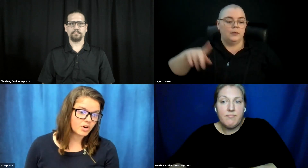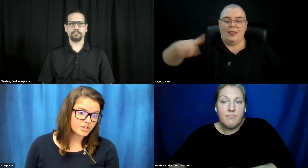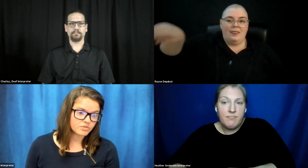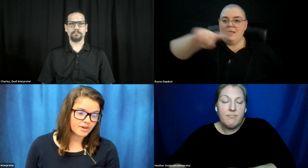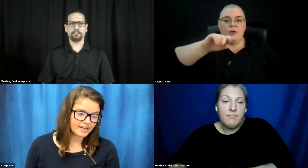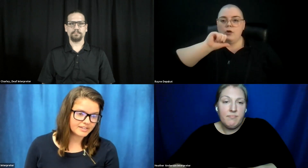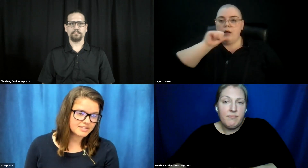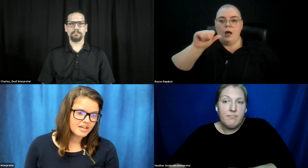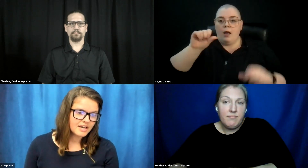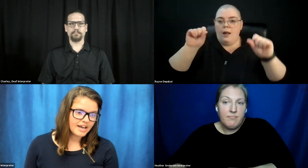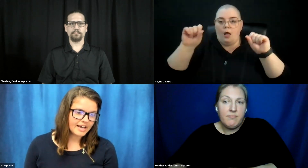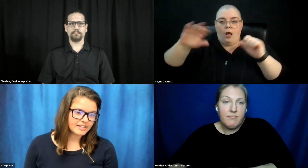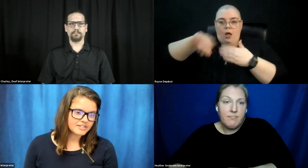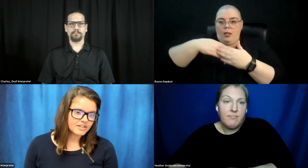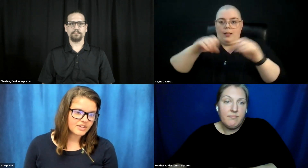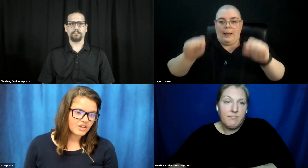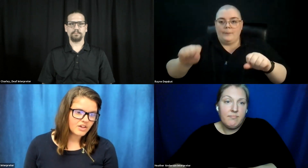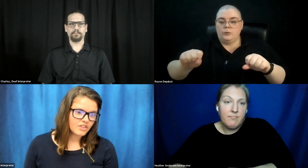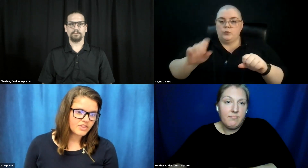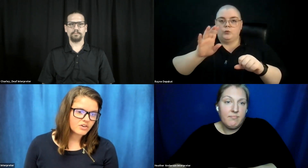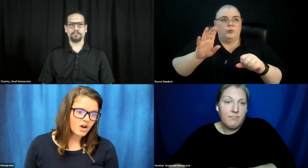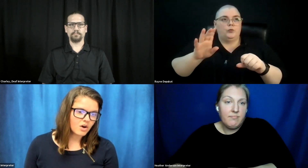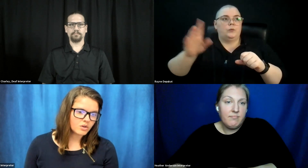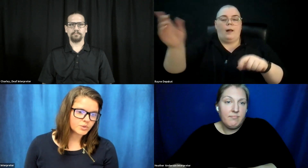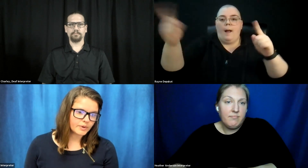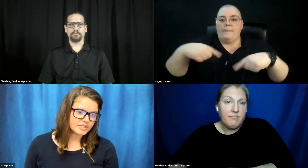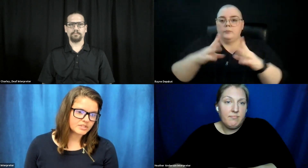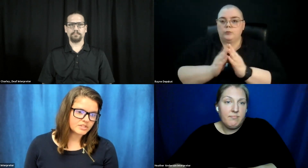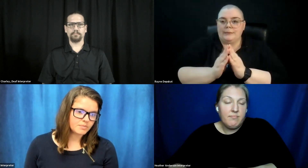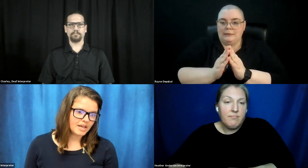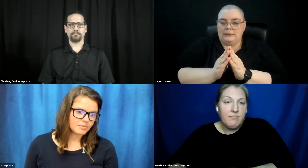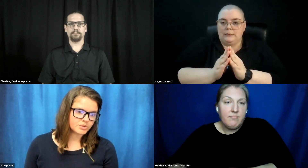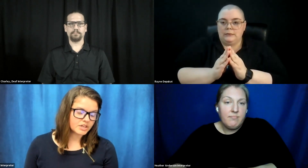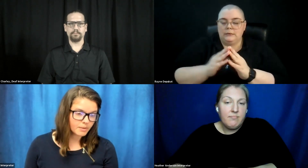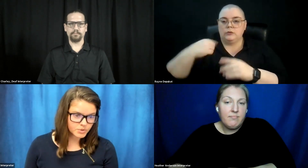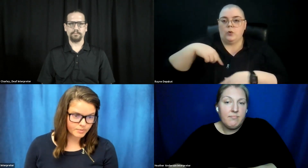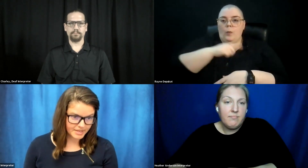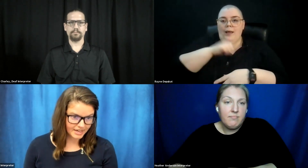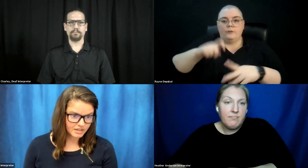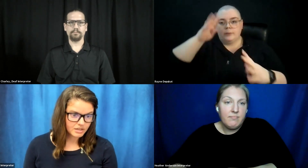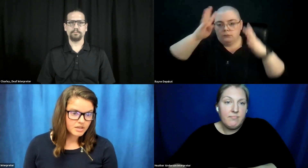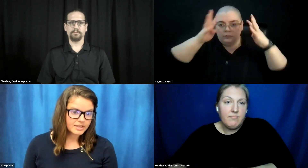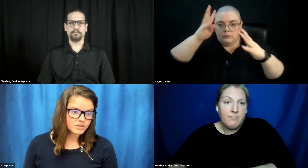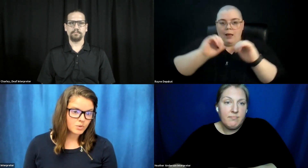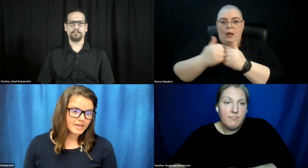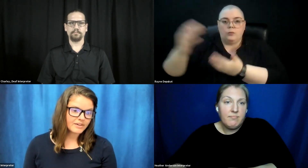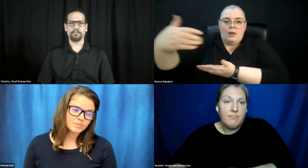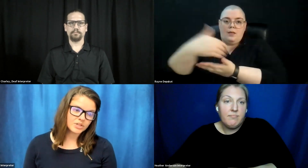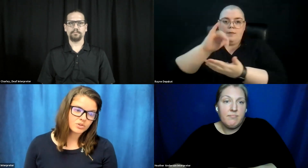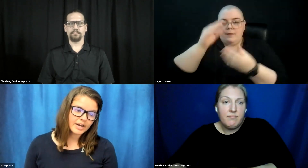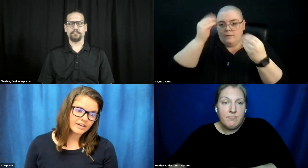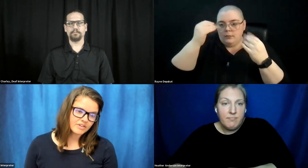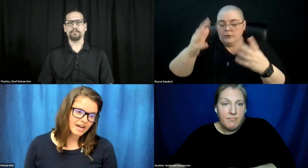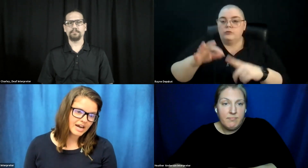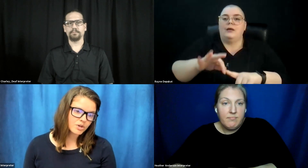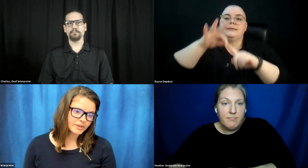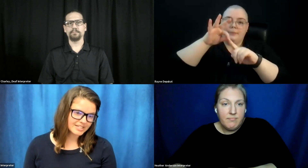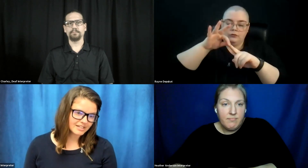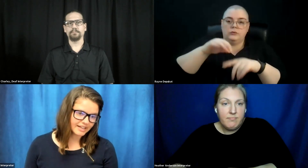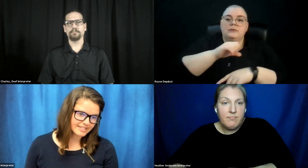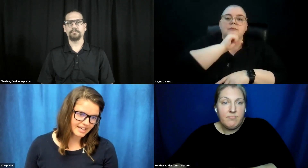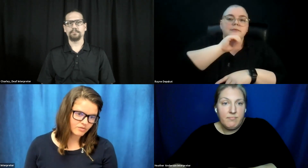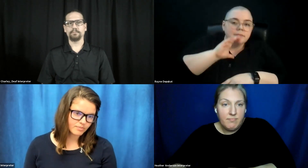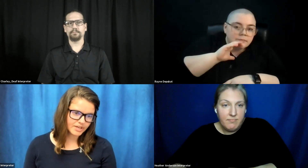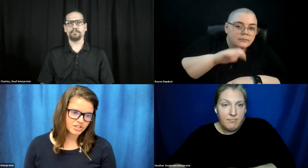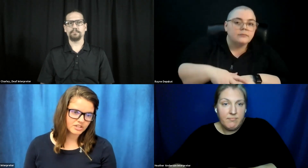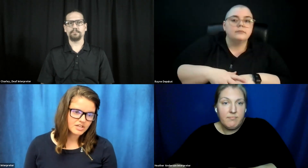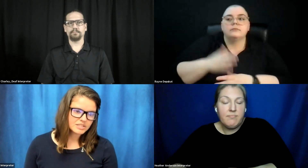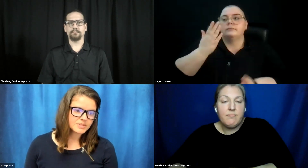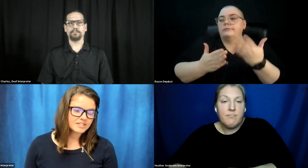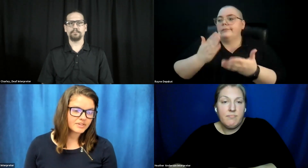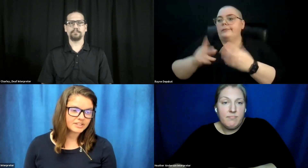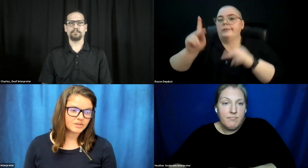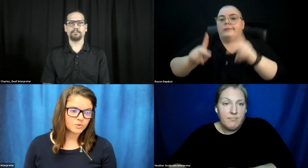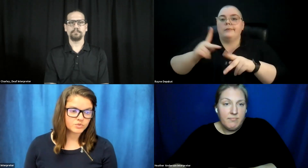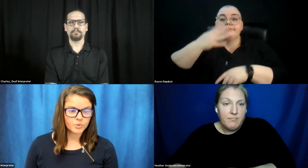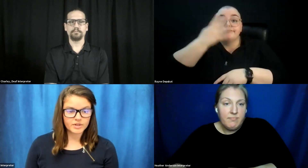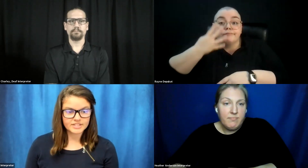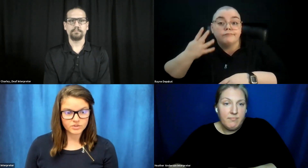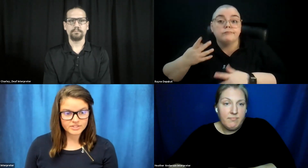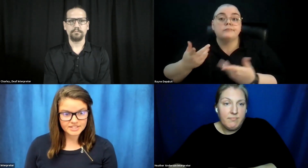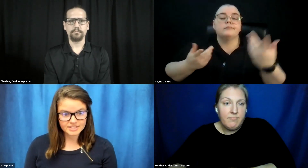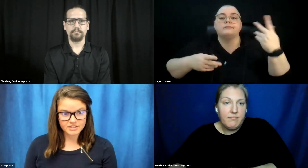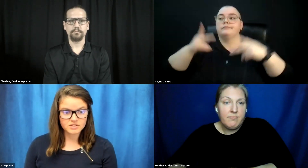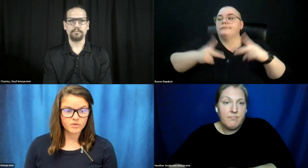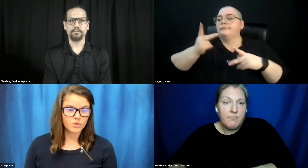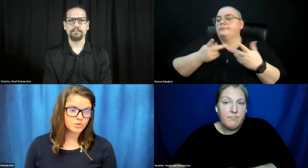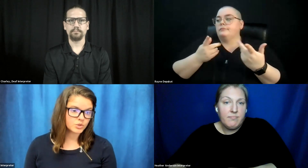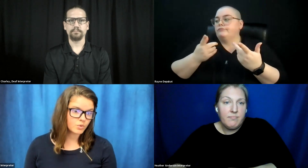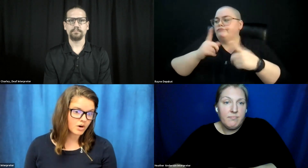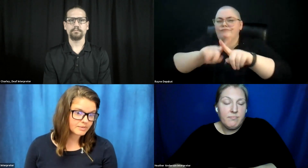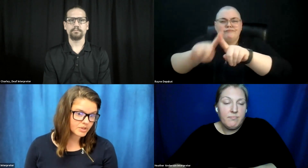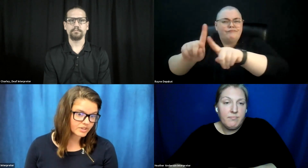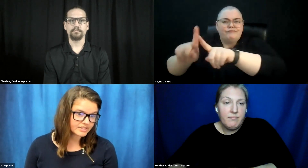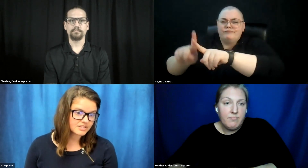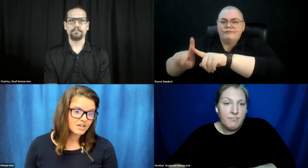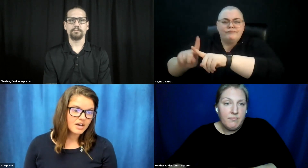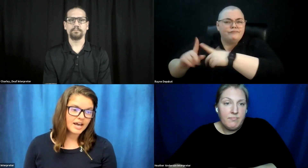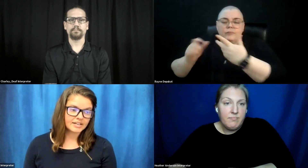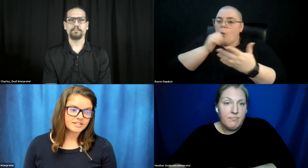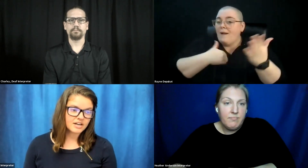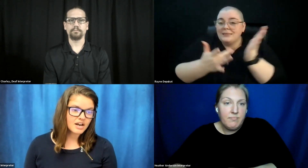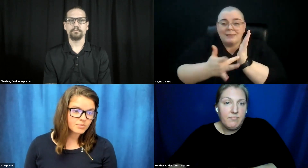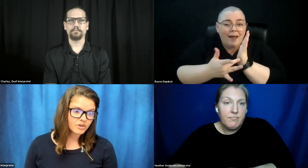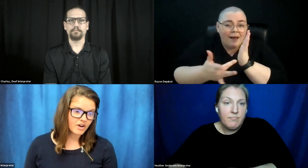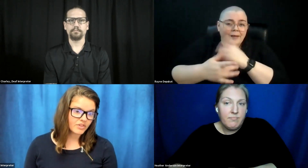People crossword Island, and they're not all going to be able to come to a meeting. And so we have to be creative and how we're going to collect that information specifically those for senior citizens for those who are immigrants and a number of other